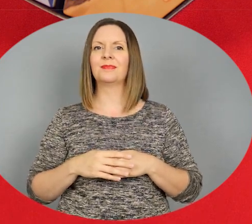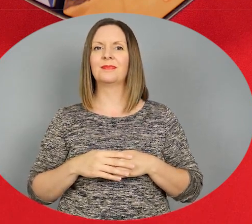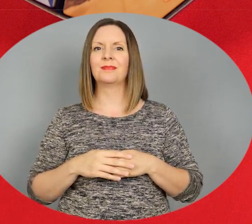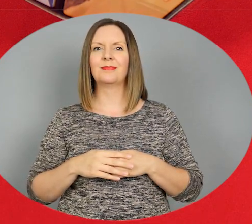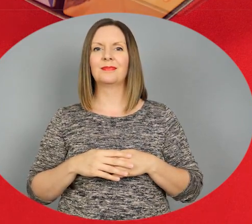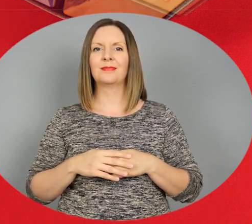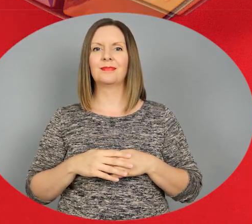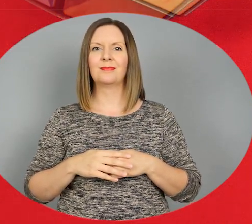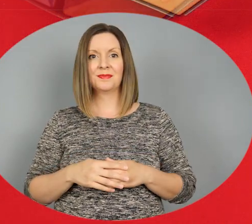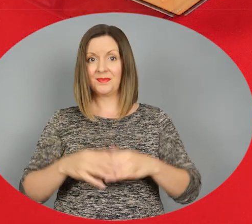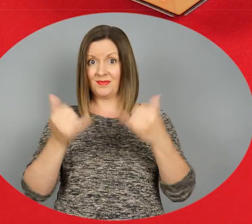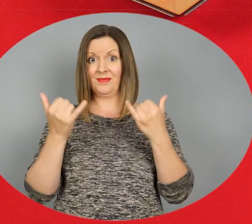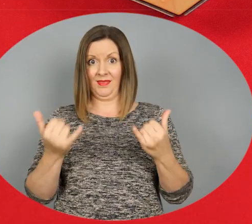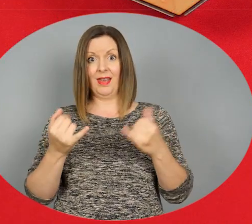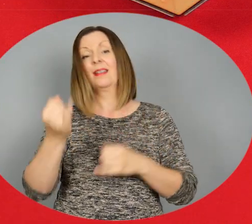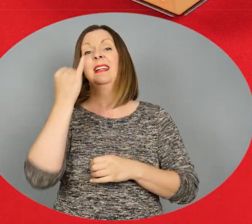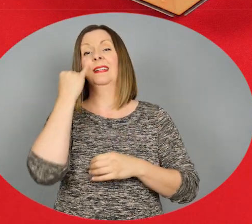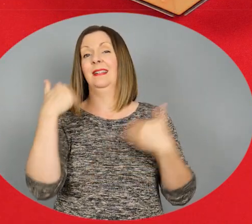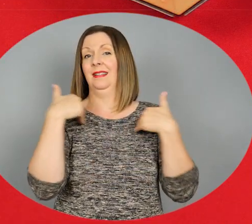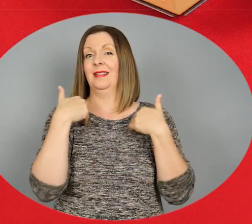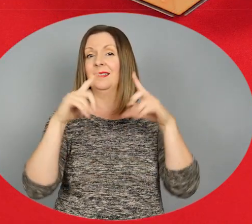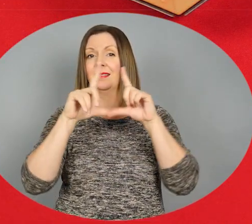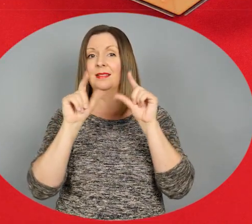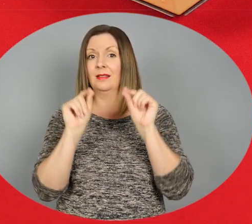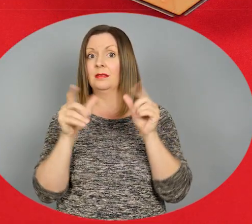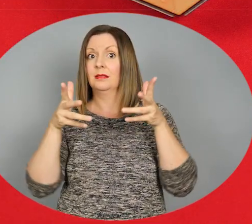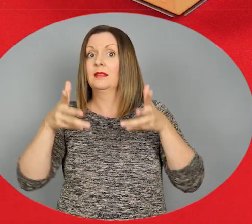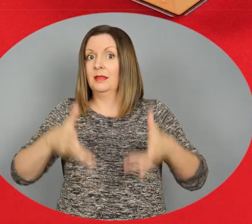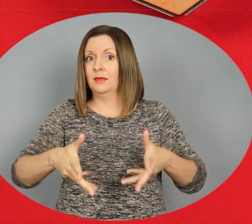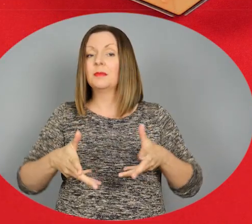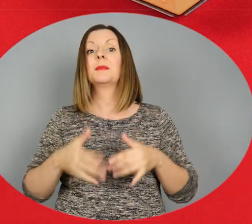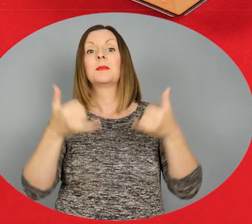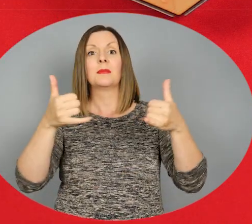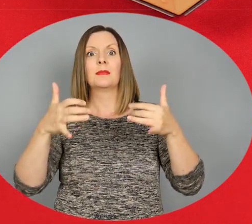box. At this time, if there are still animals here that have not yet found a home, because